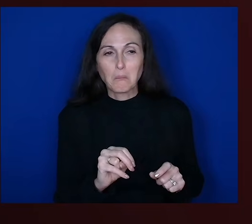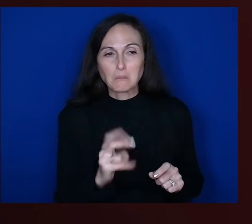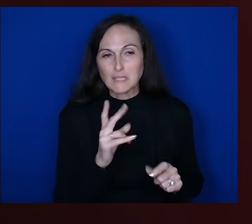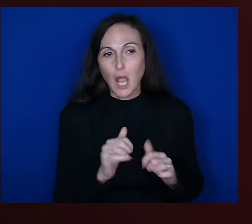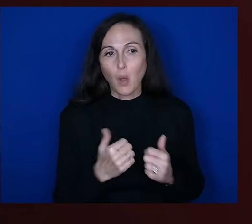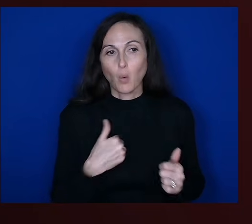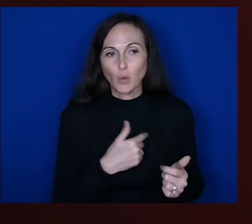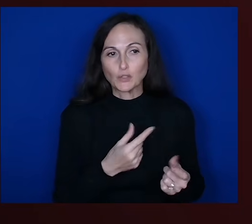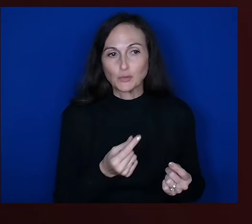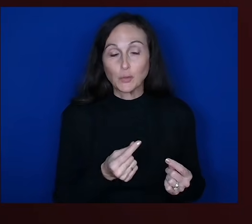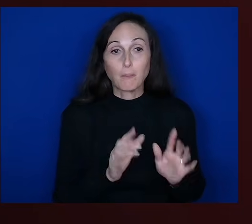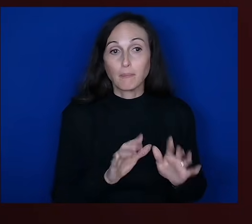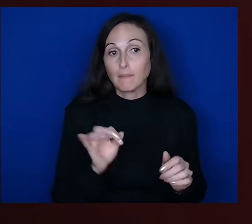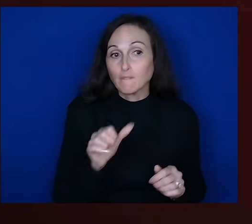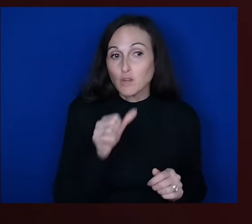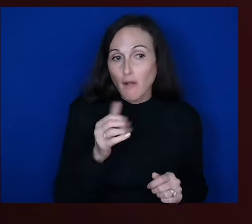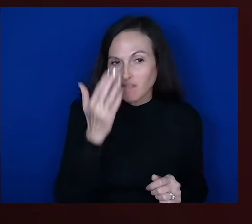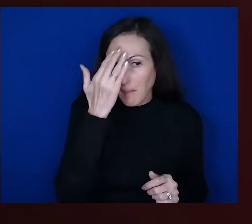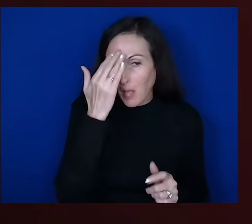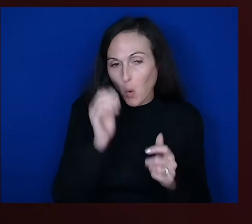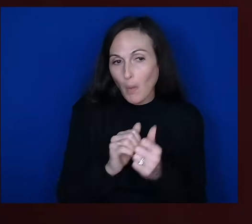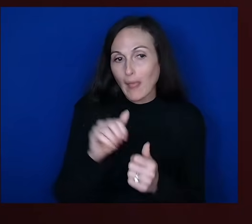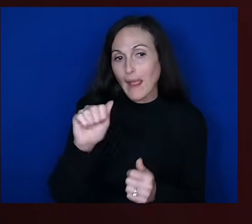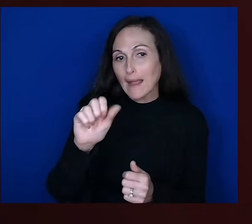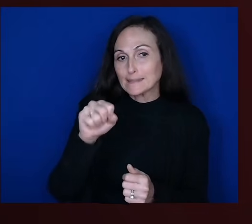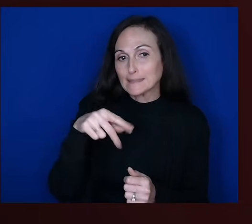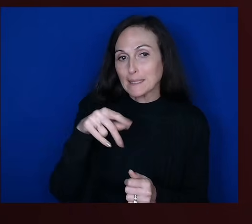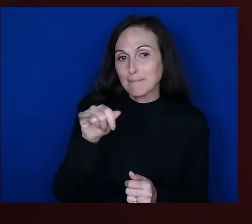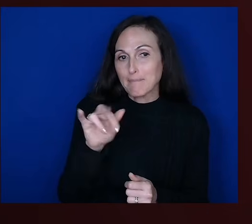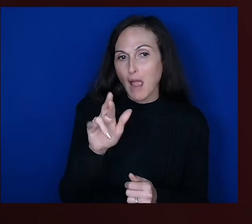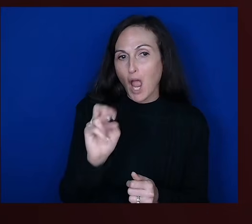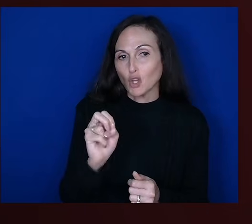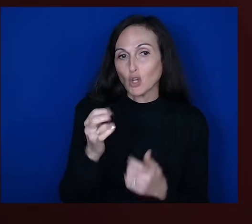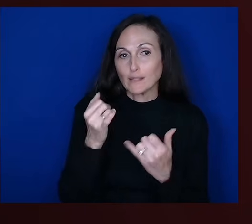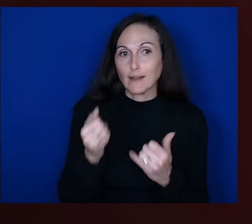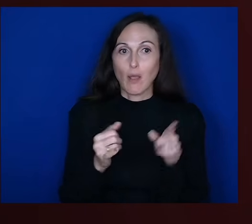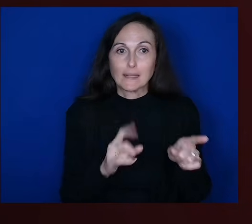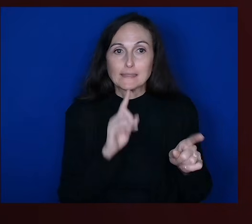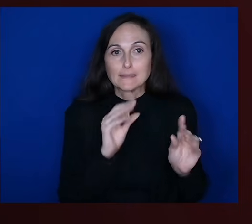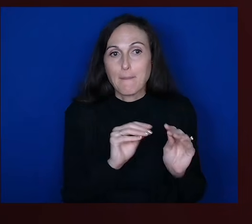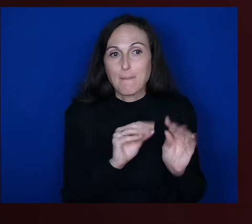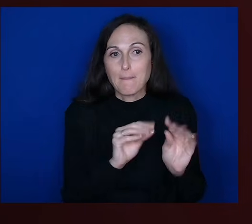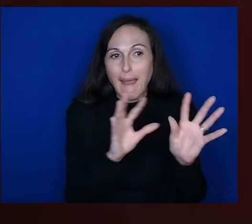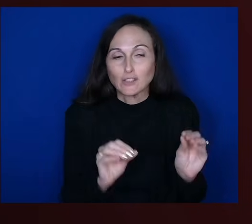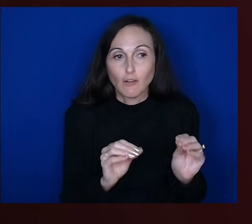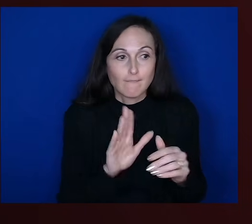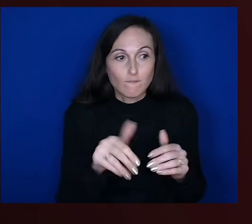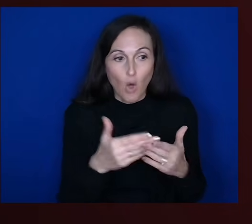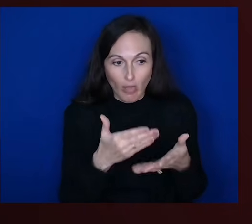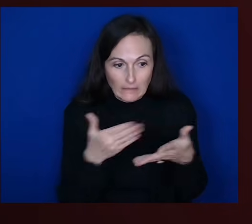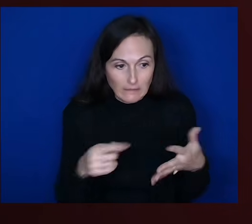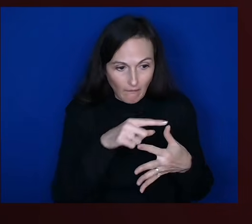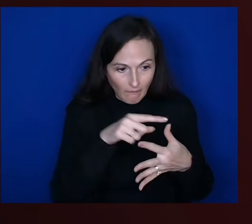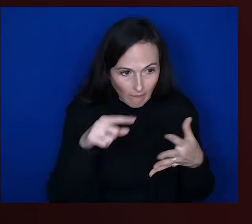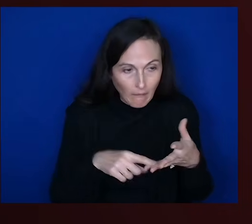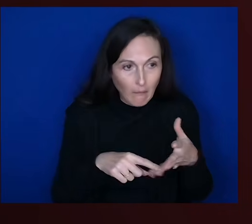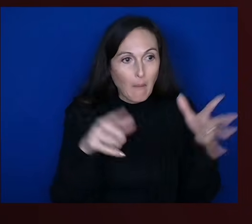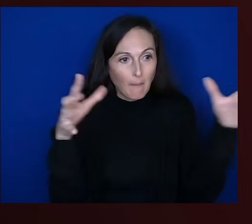familiar with Aspire by now, this is the magic of pulling all the stuff together, orchestrating it, running it all,